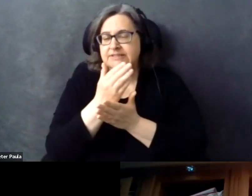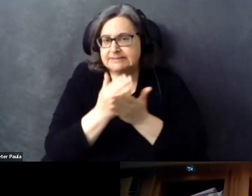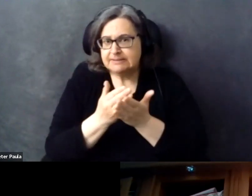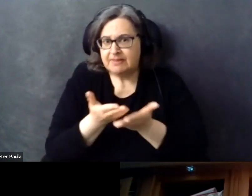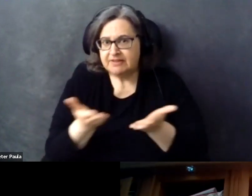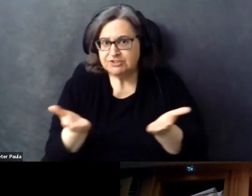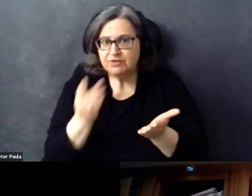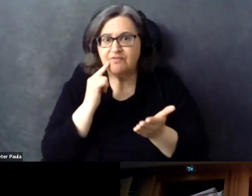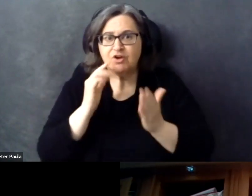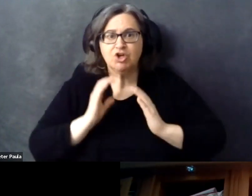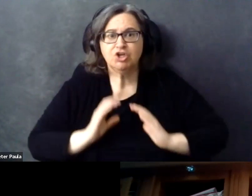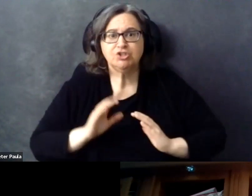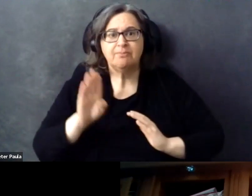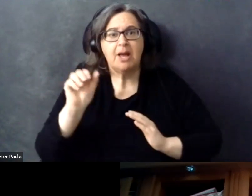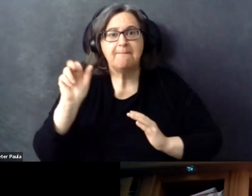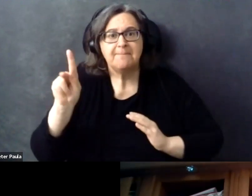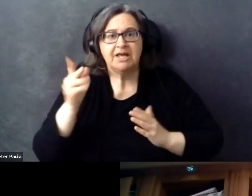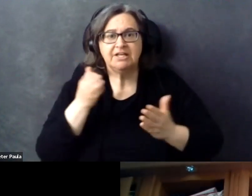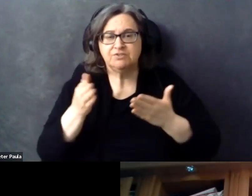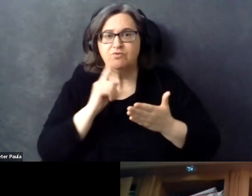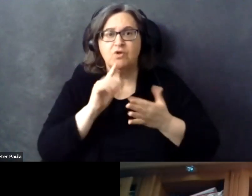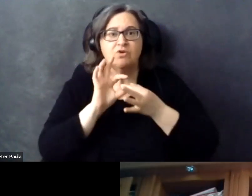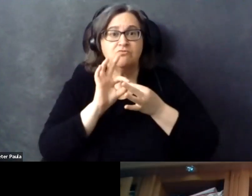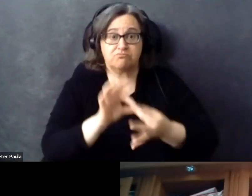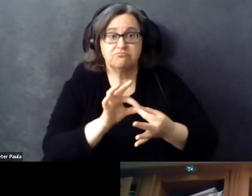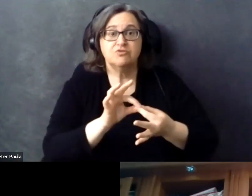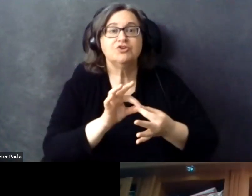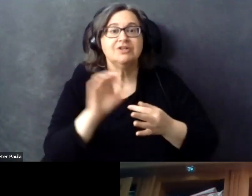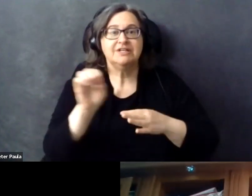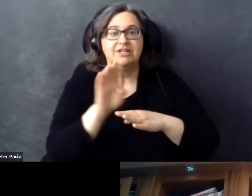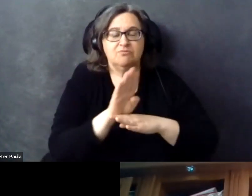time, consumer banking services, and I want to highlight this